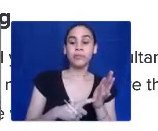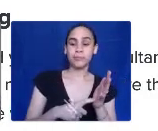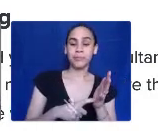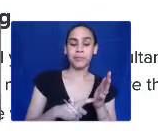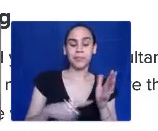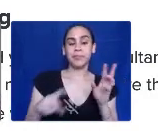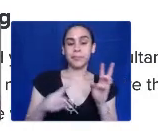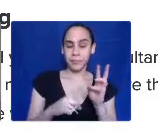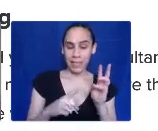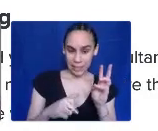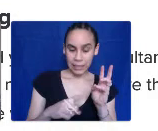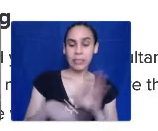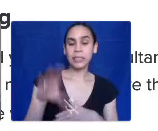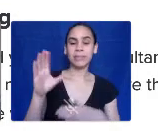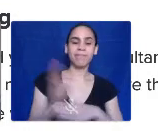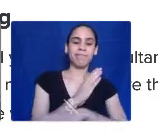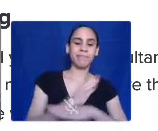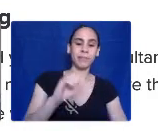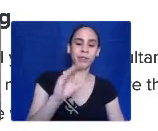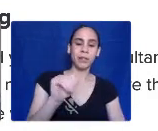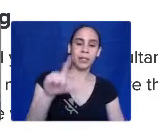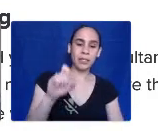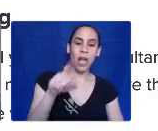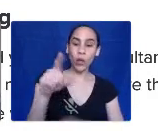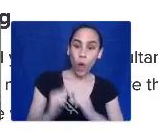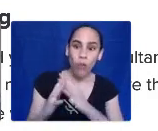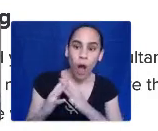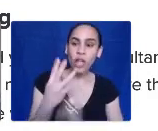the scale being we launched in four different countries we launched in 4 000 different cities